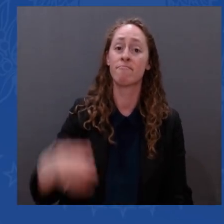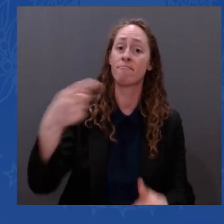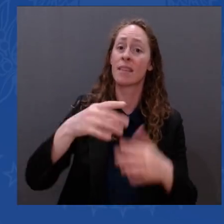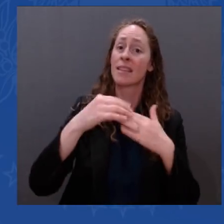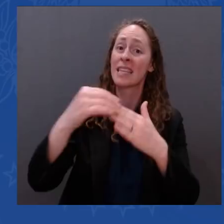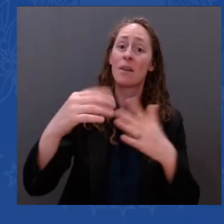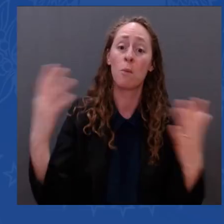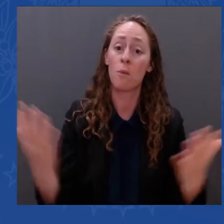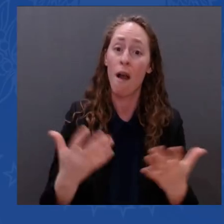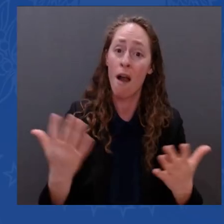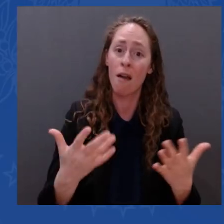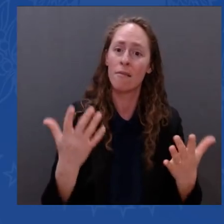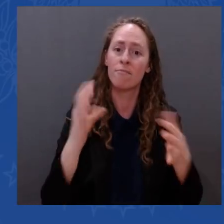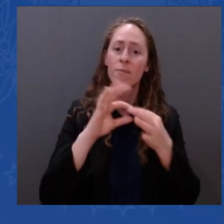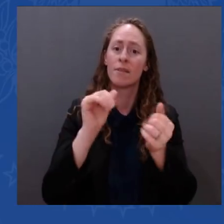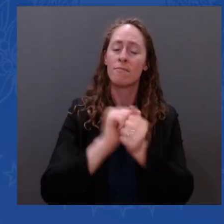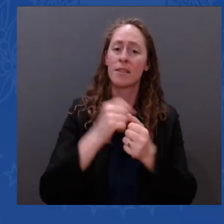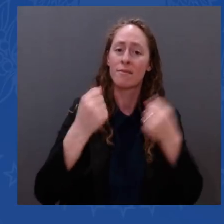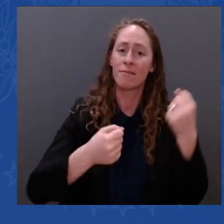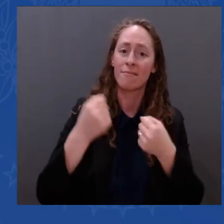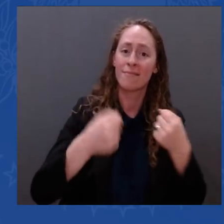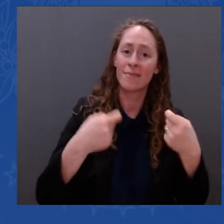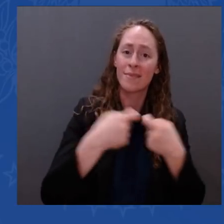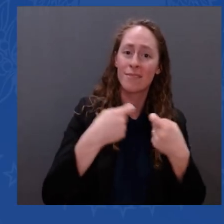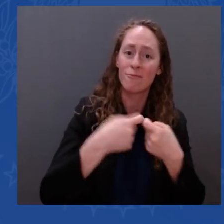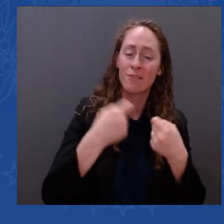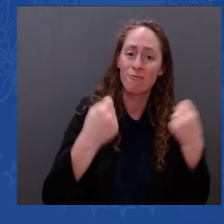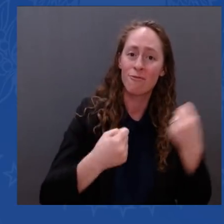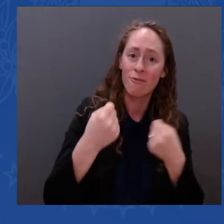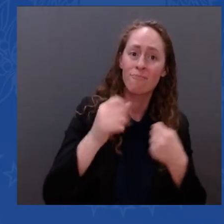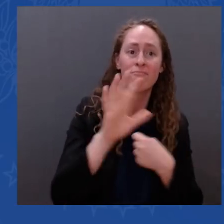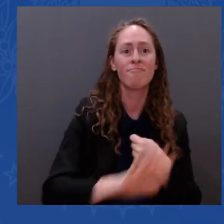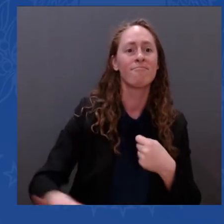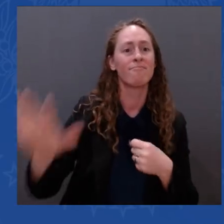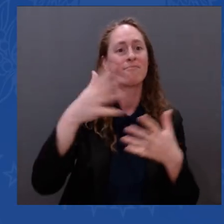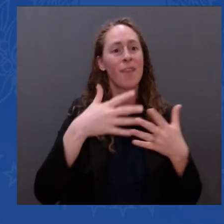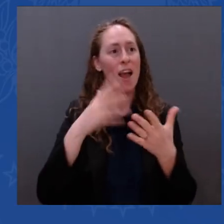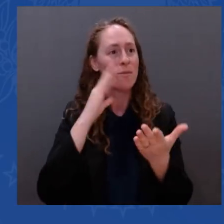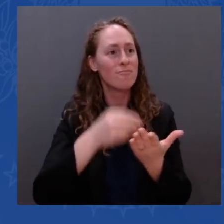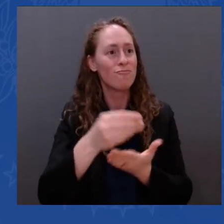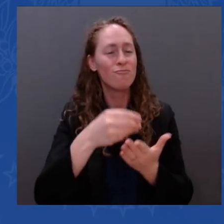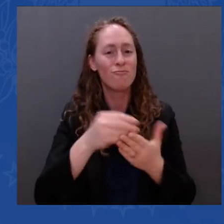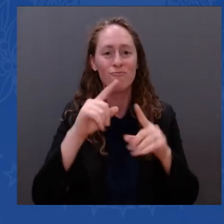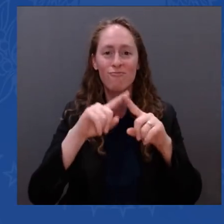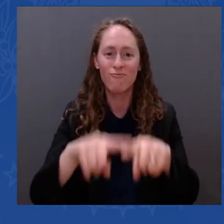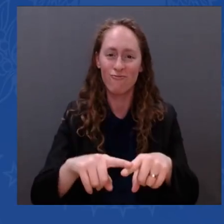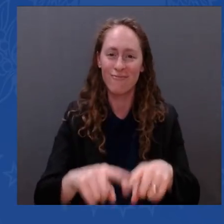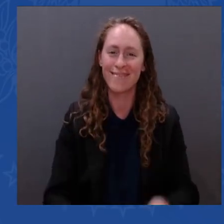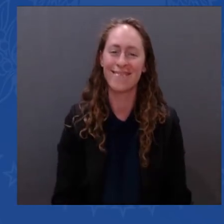Today, I like to highlight an additional investment related to our future business.